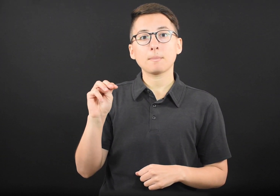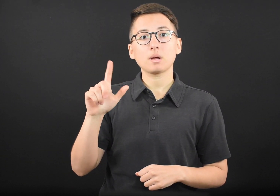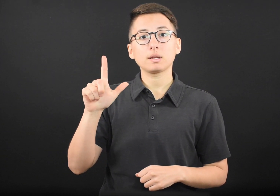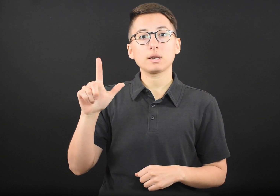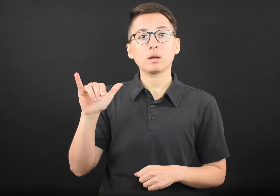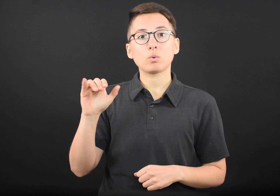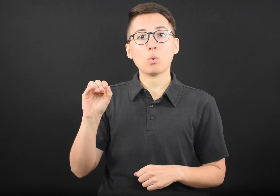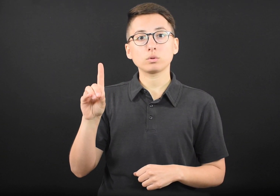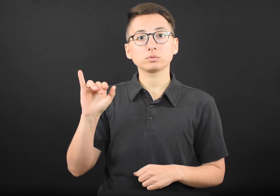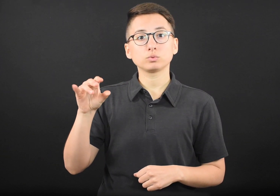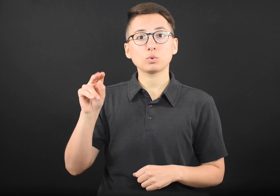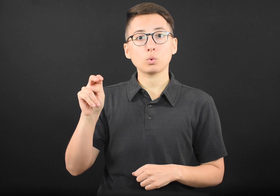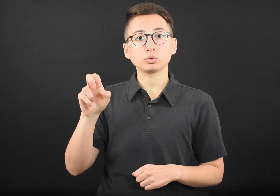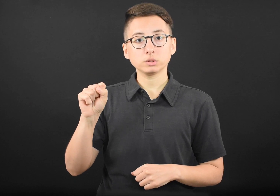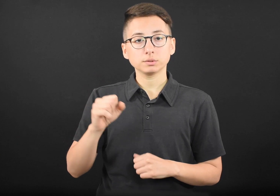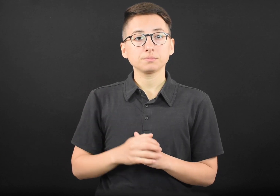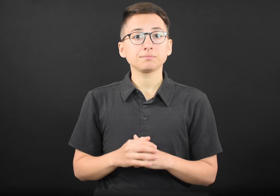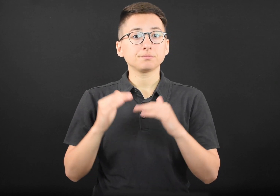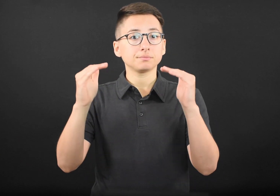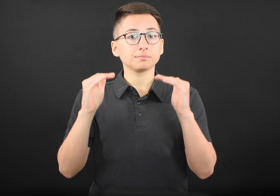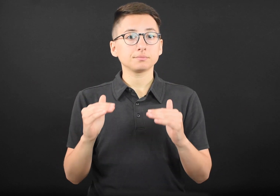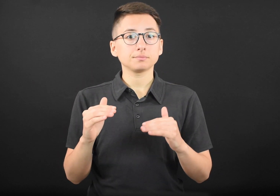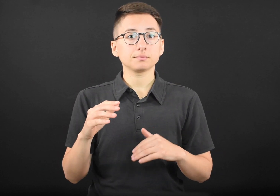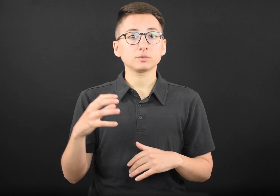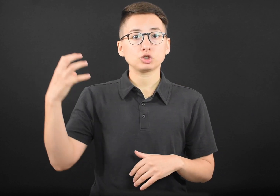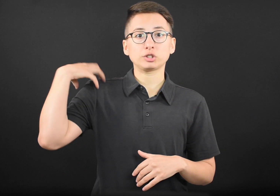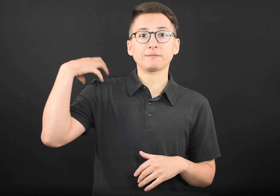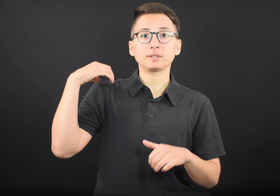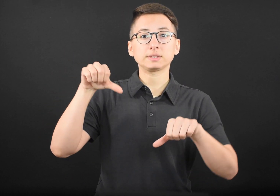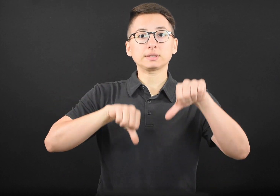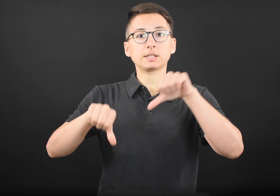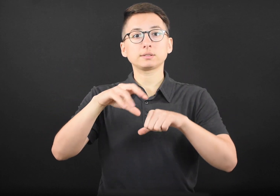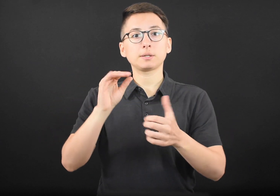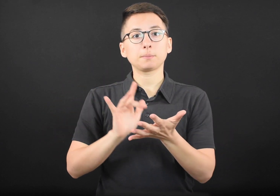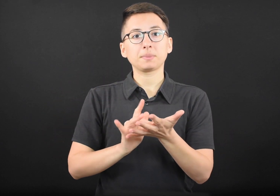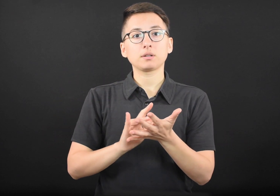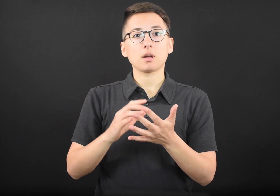Lloyd-Jones, M.D., Sc.M., FAHA, ● Chief Science and Medical